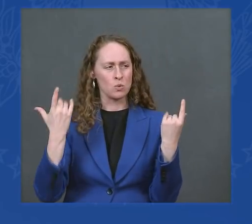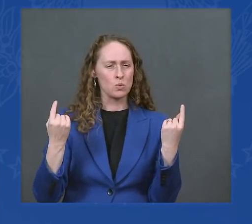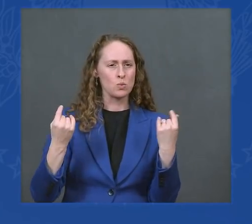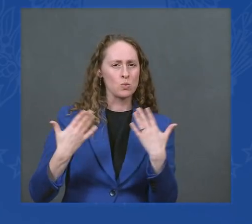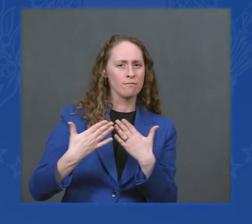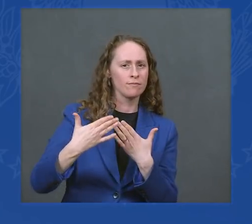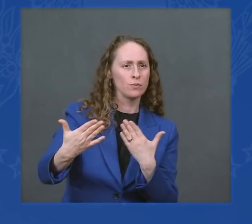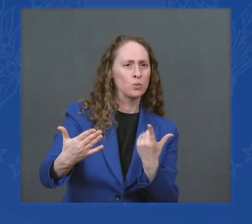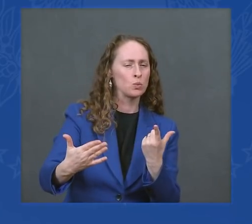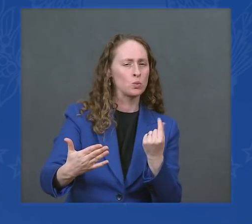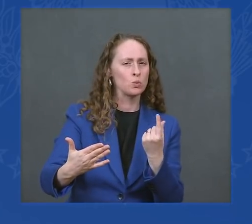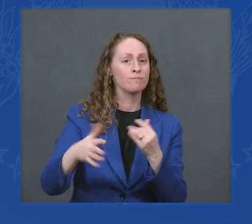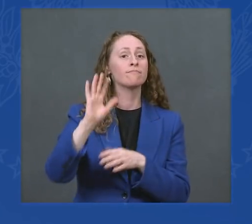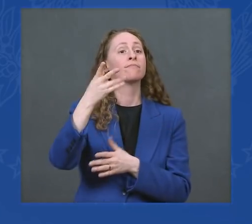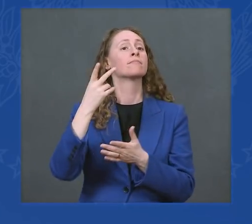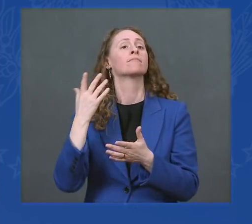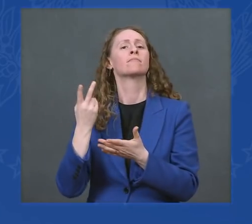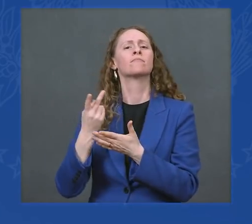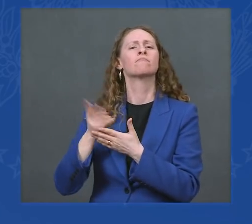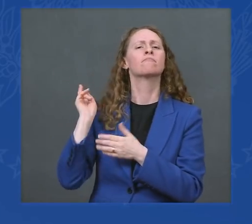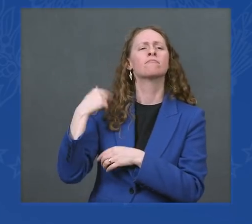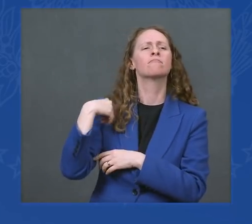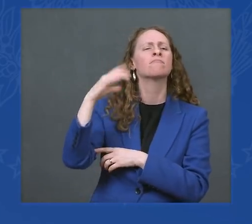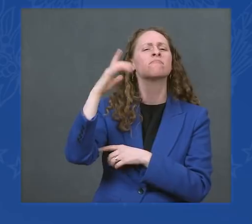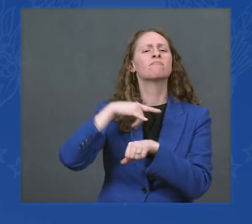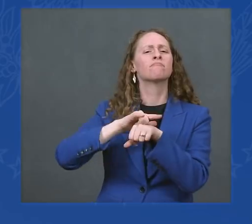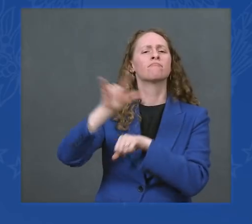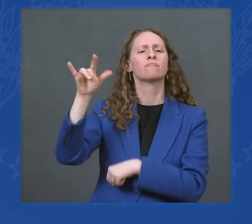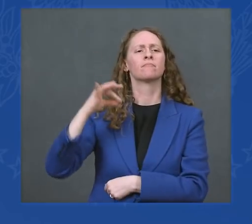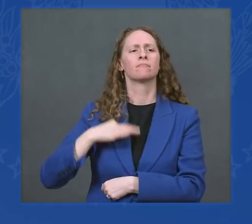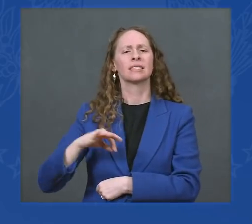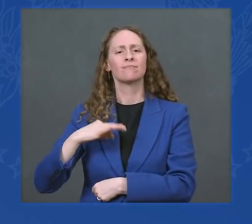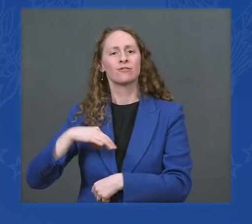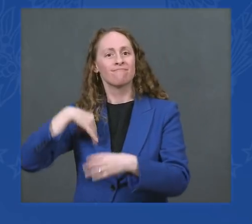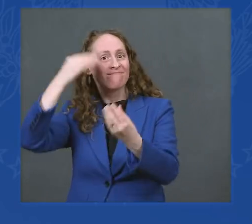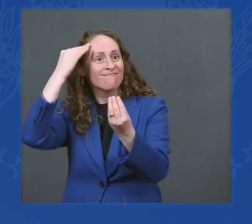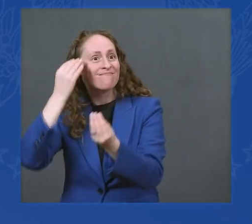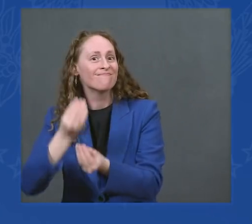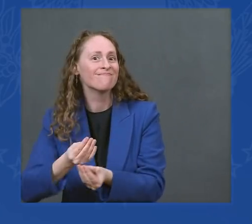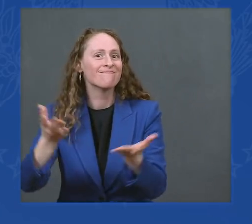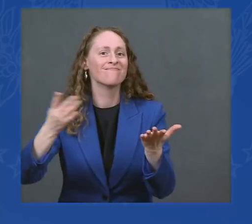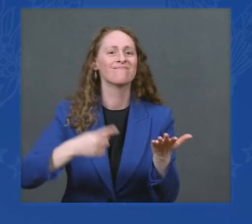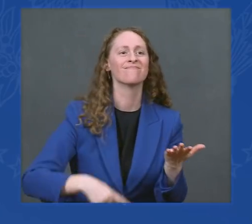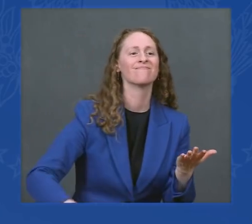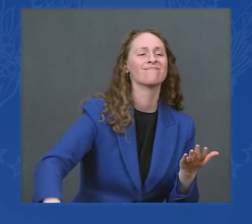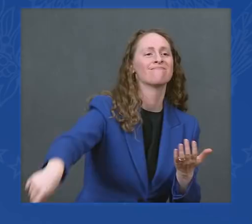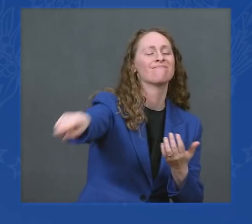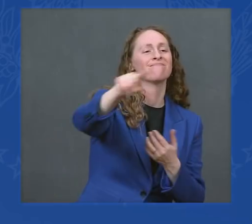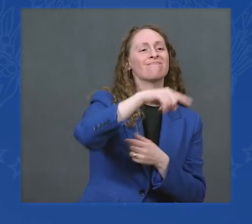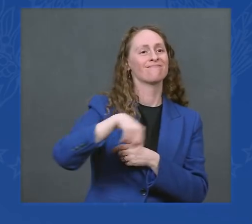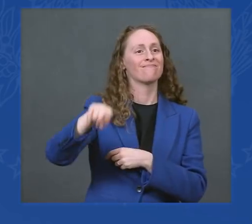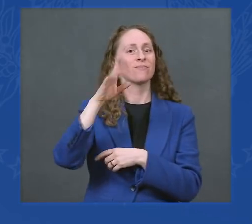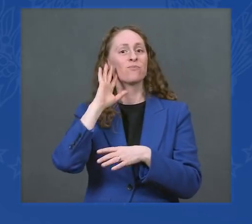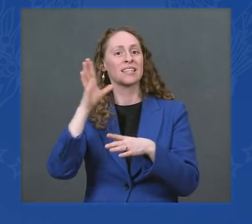of American-made battery ec- -- battery ele- -- batter -- excuse me, electric-battery locomotives in history,